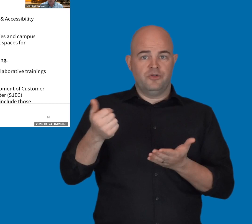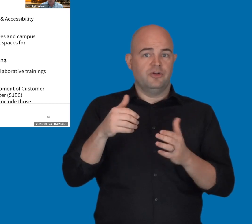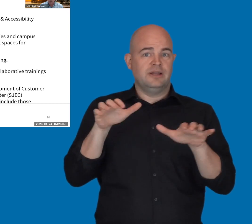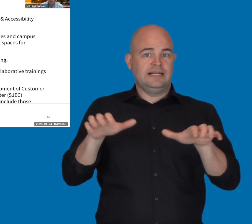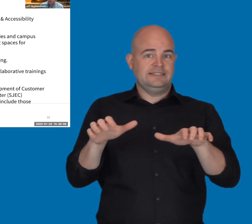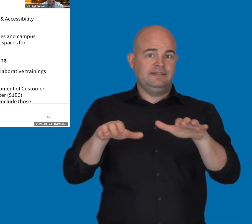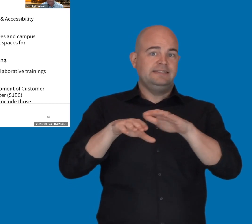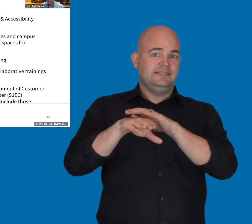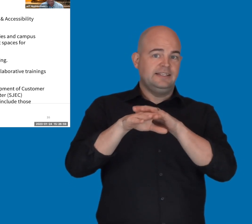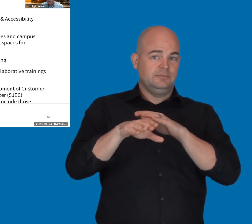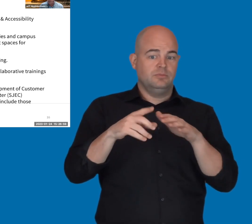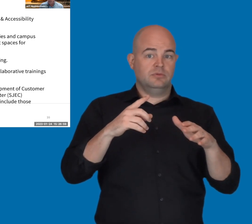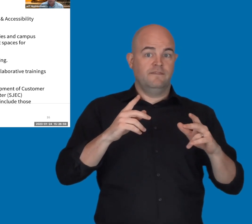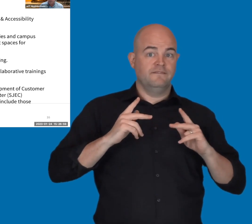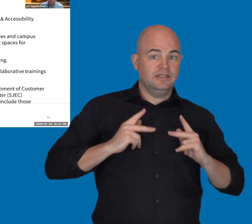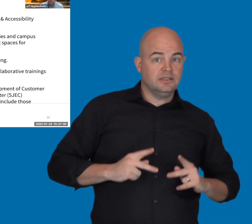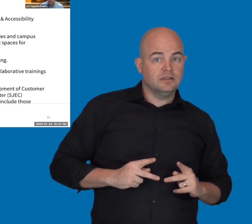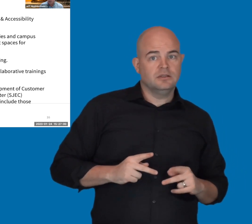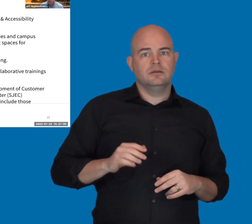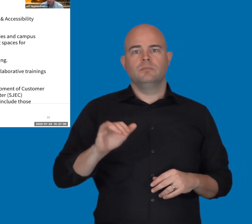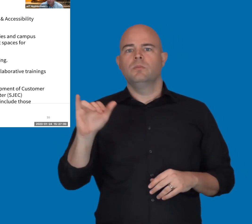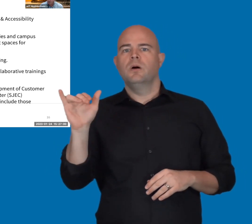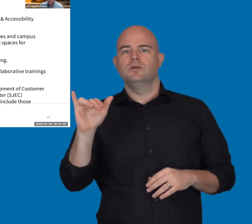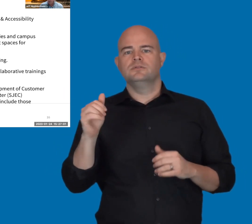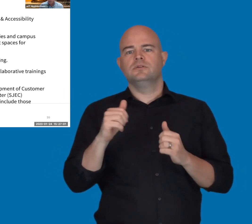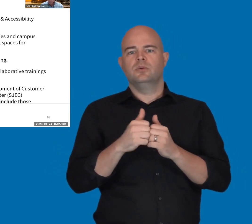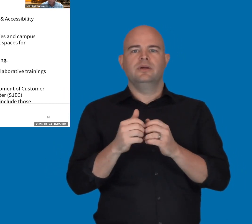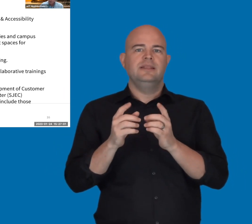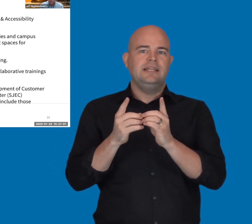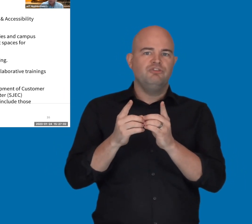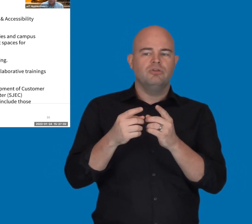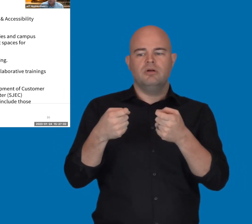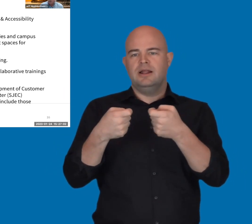Facilities collaborates with SAS in a great deal.